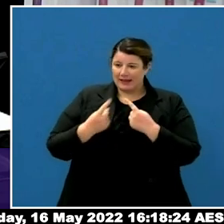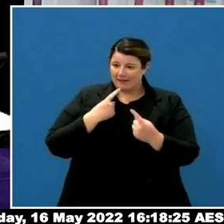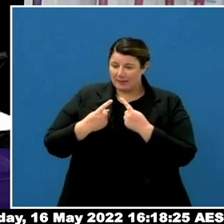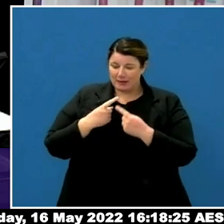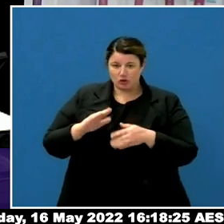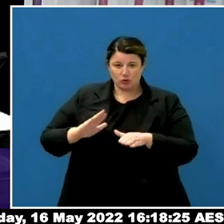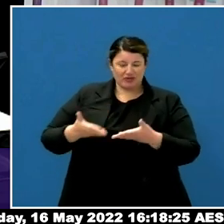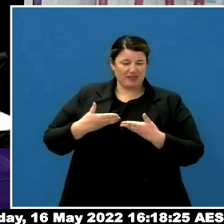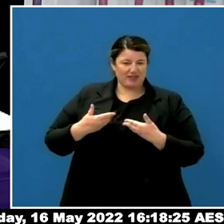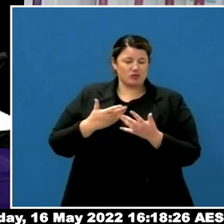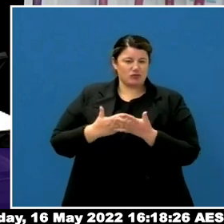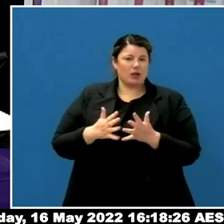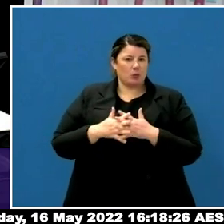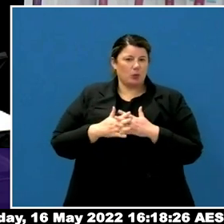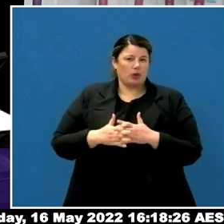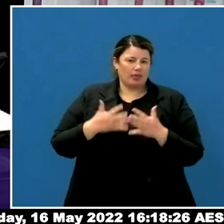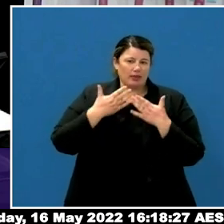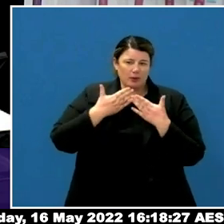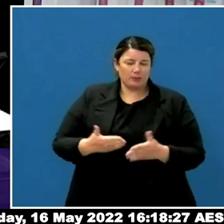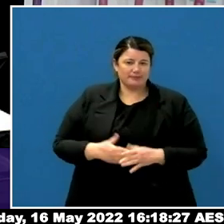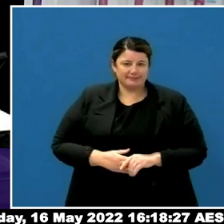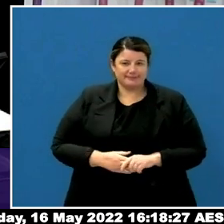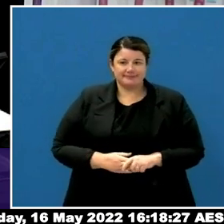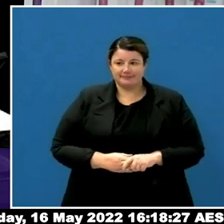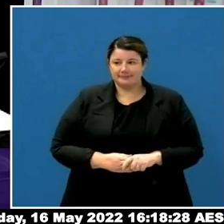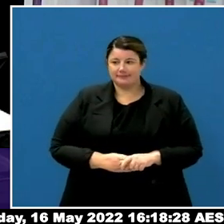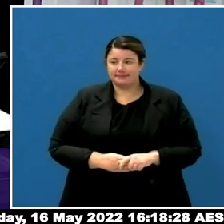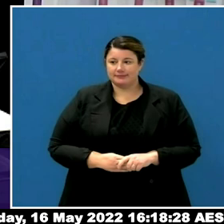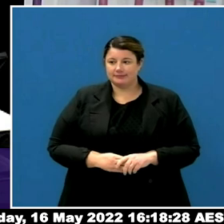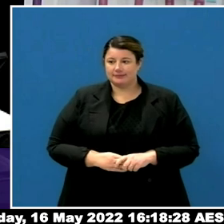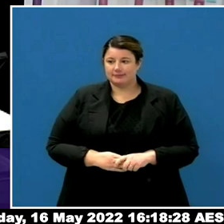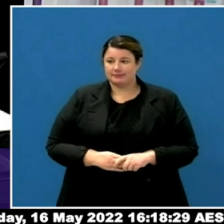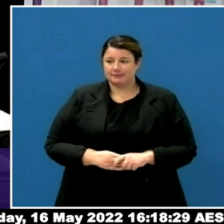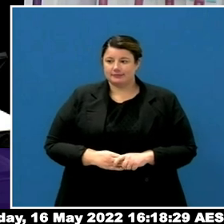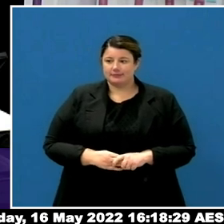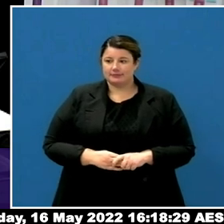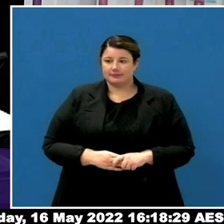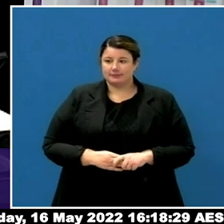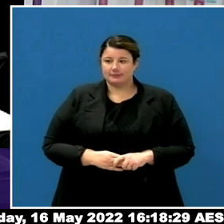Thank you. CHAIR: Thank you very much. CHAIR: Mr Griffin, you were about to say